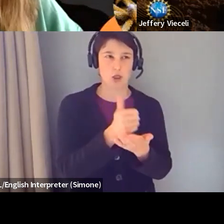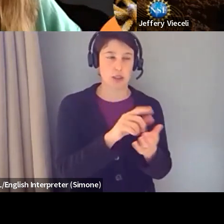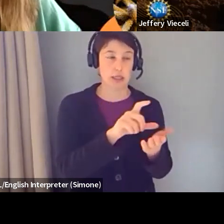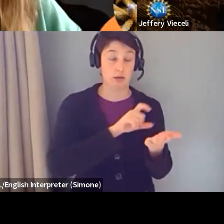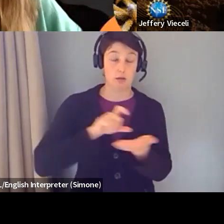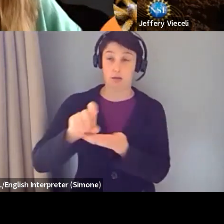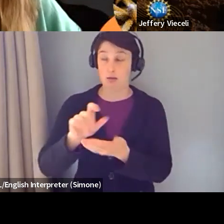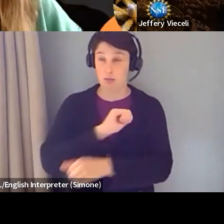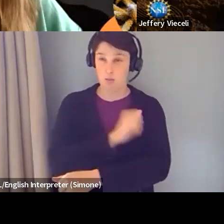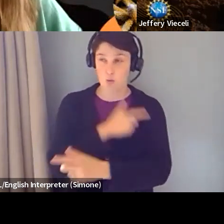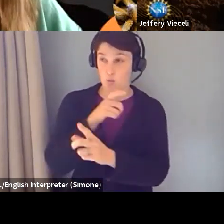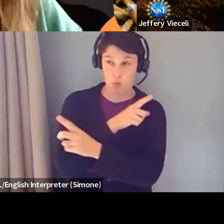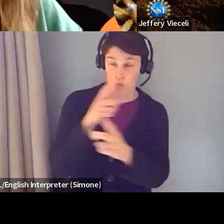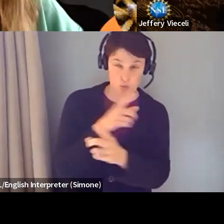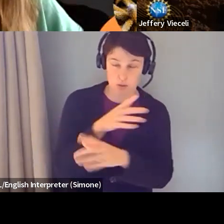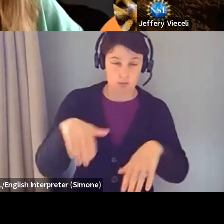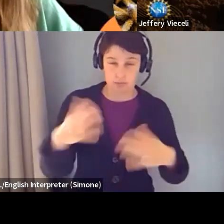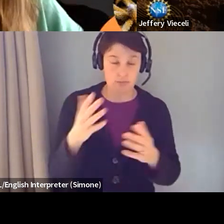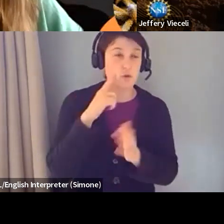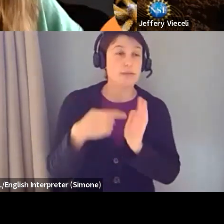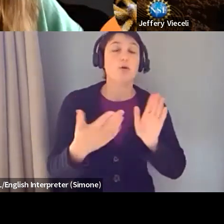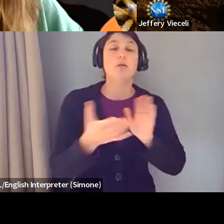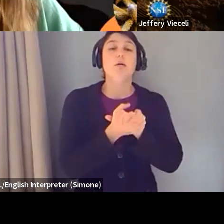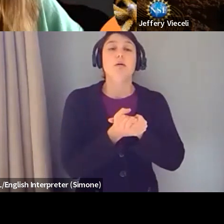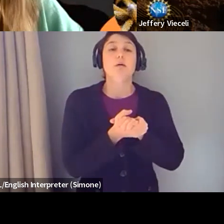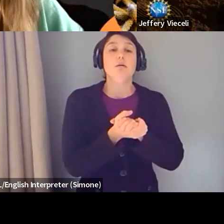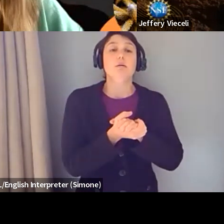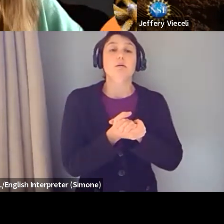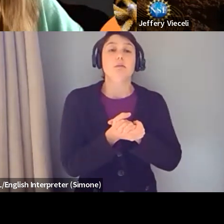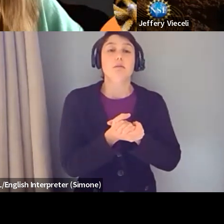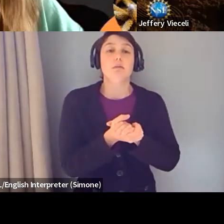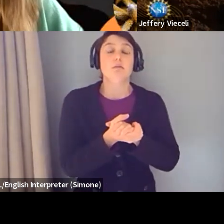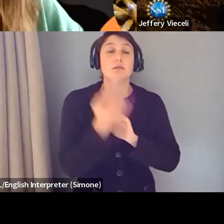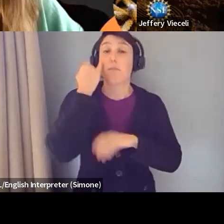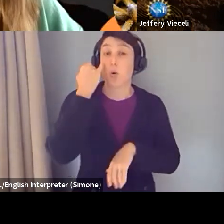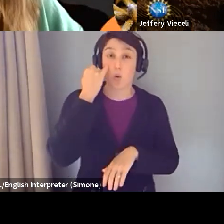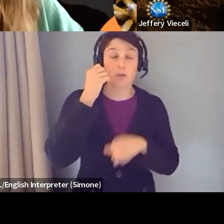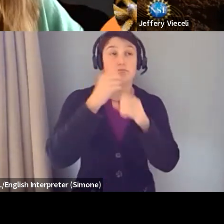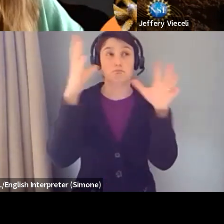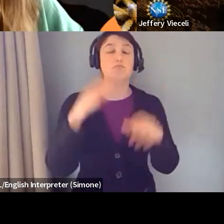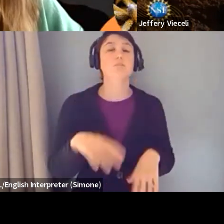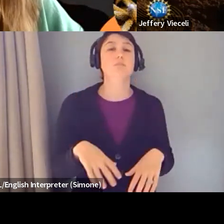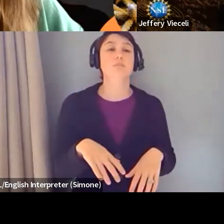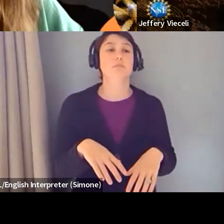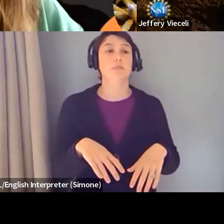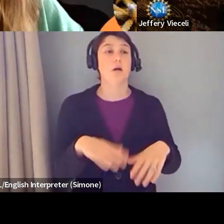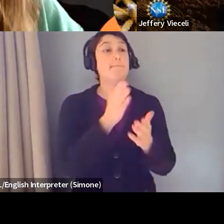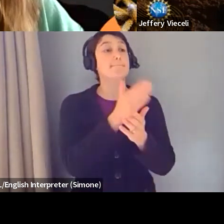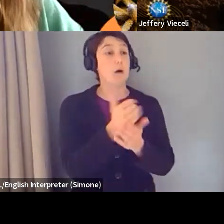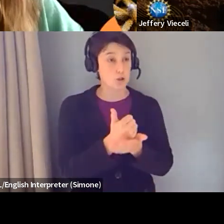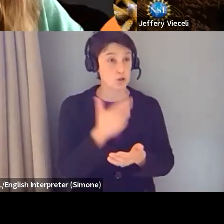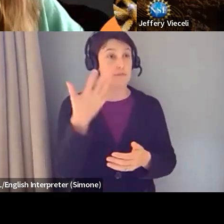if you are adding a new budget item, you know, after an award has been made,